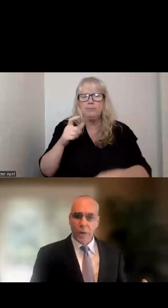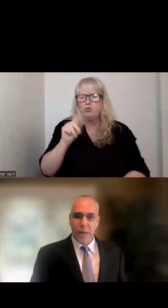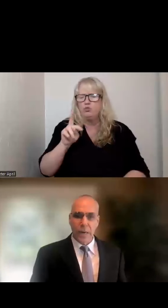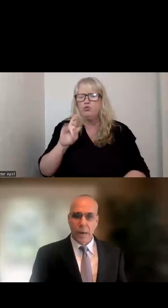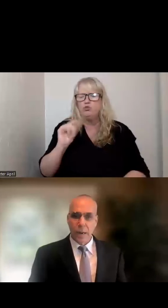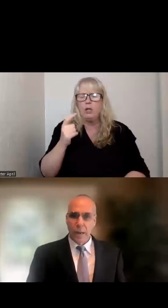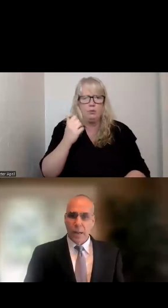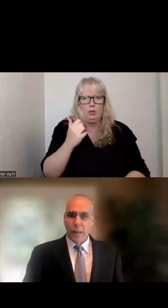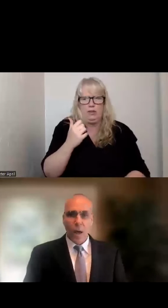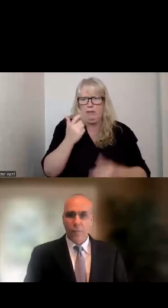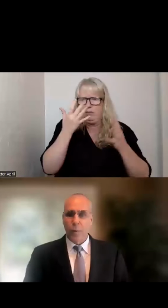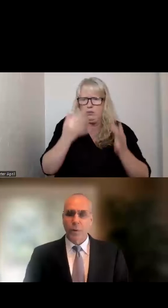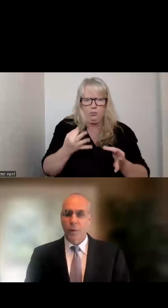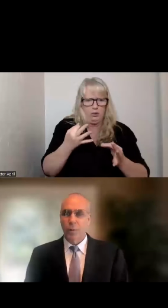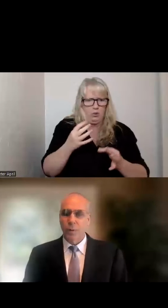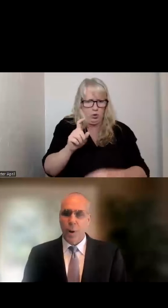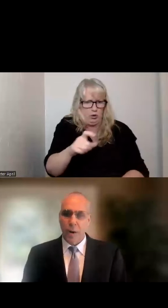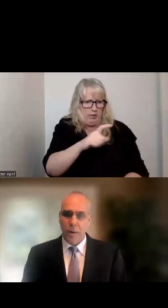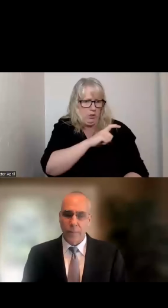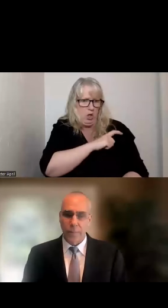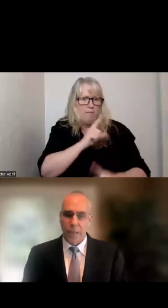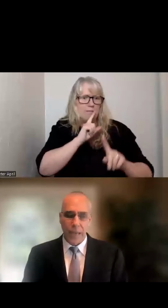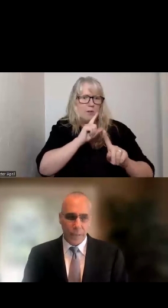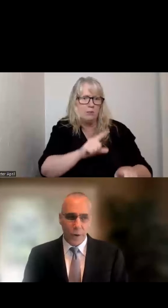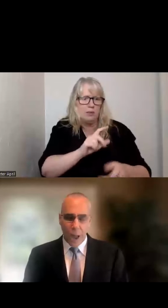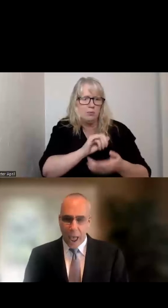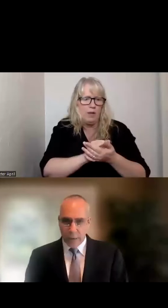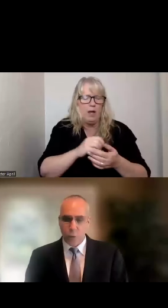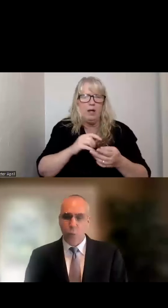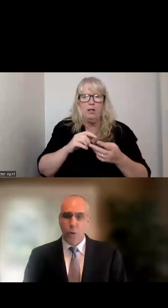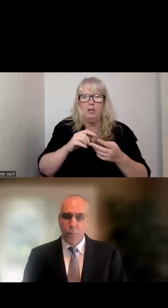WE NEED LAW ENFORCEMENT TO RESPOND? IS THERE AN ACTUAL